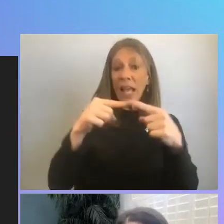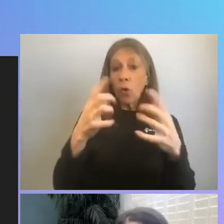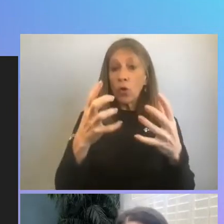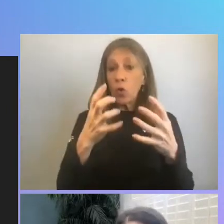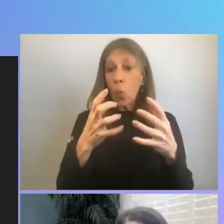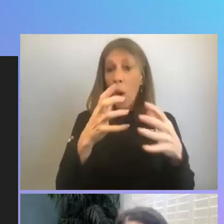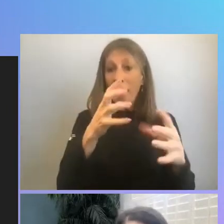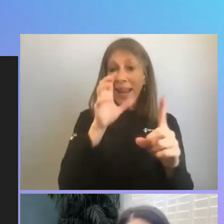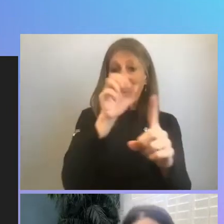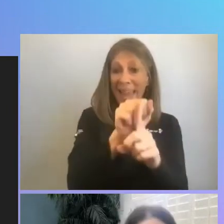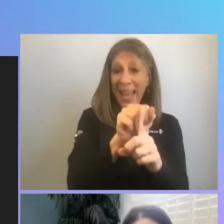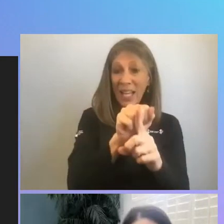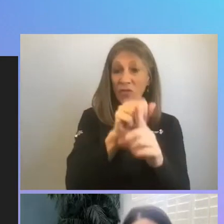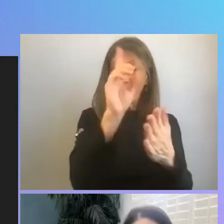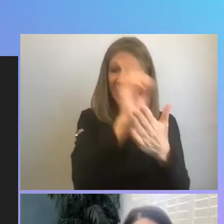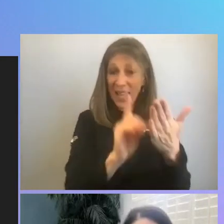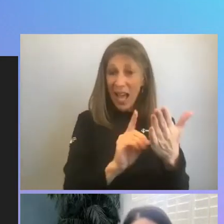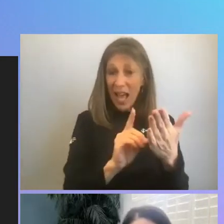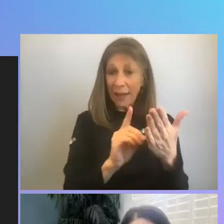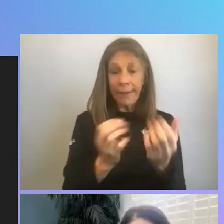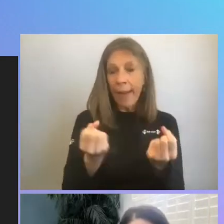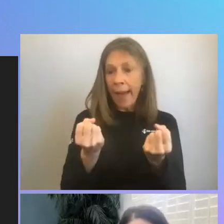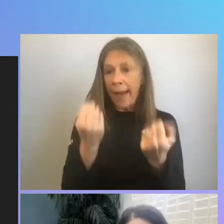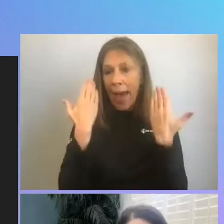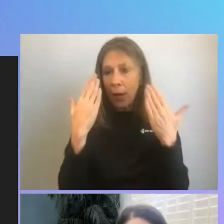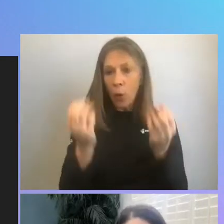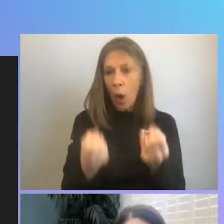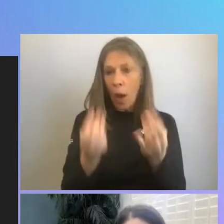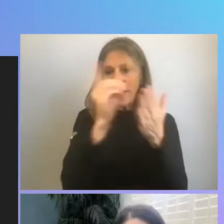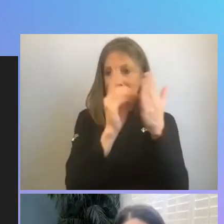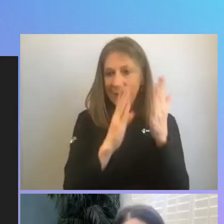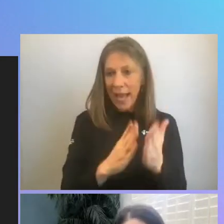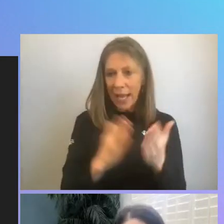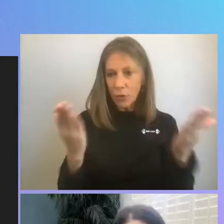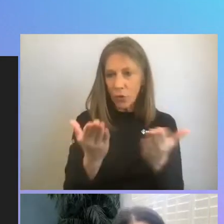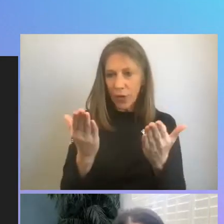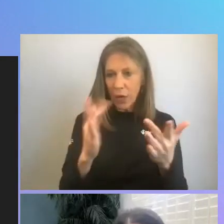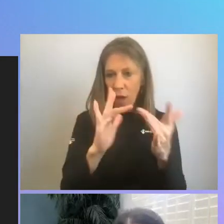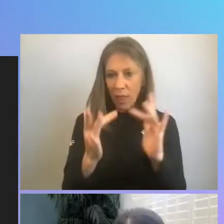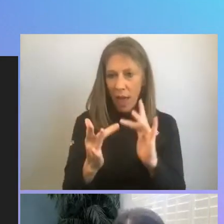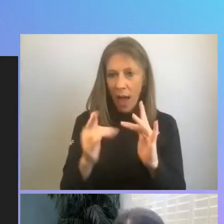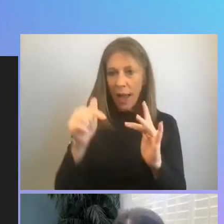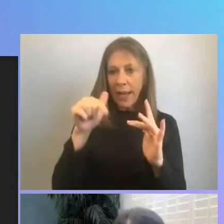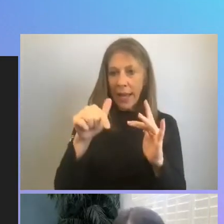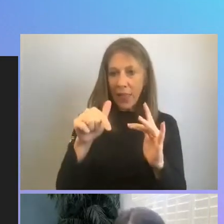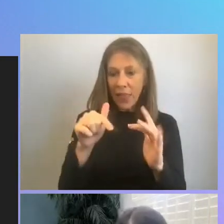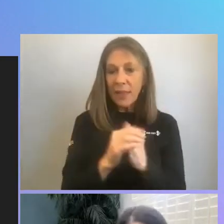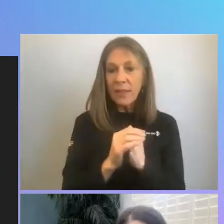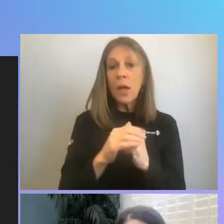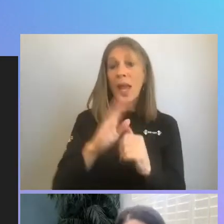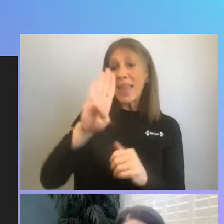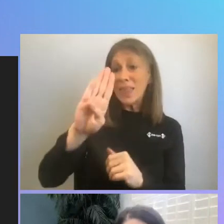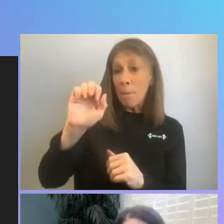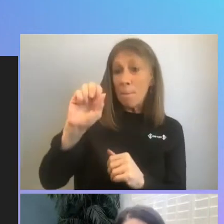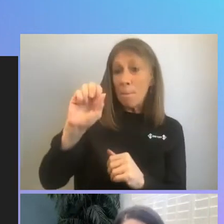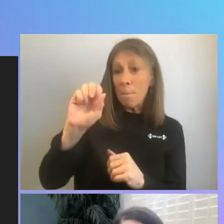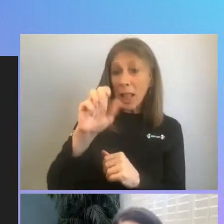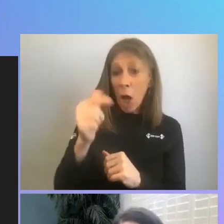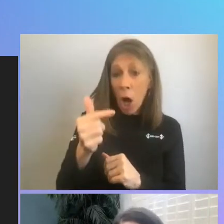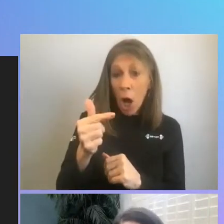in design? In I don't know how many designers we have online in the, in the sprint backlog, in the sprint itself, or do you